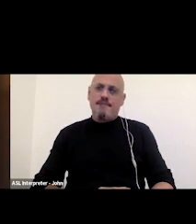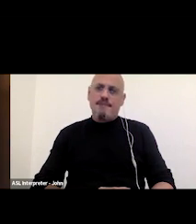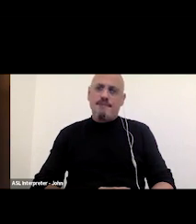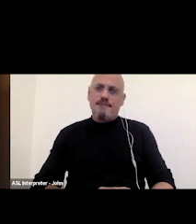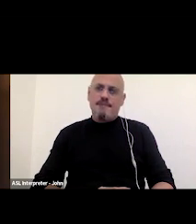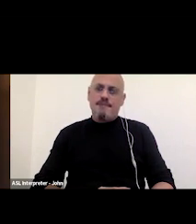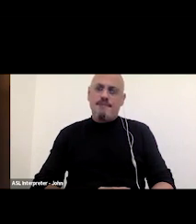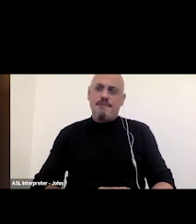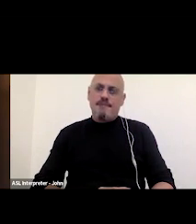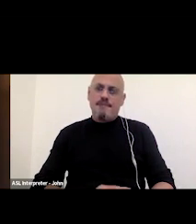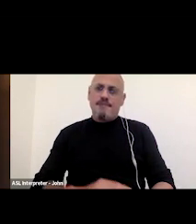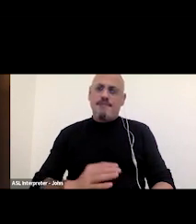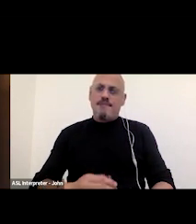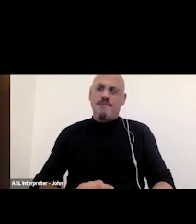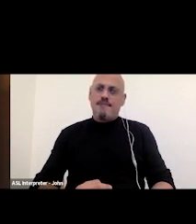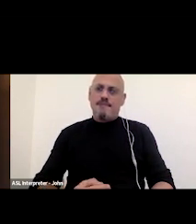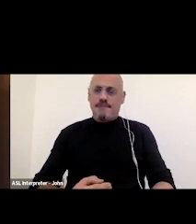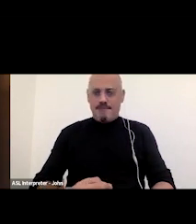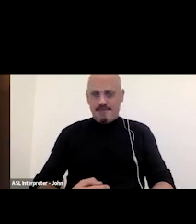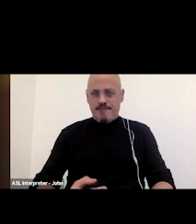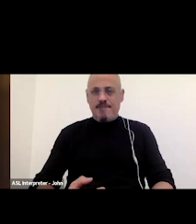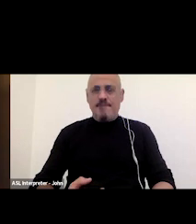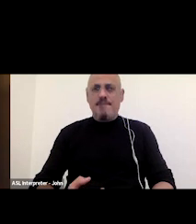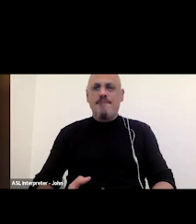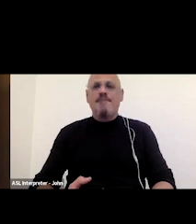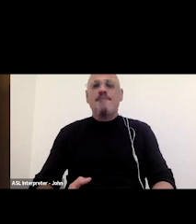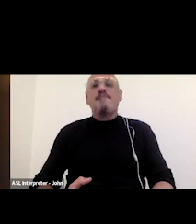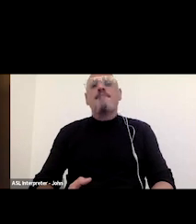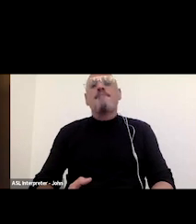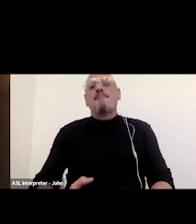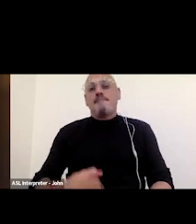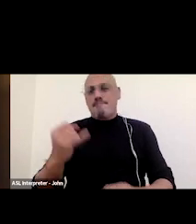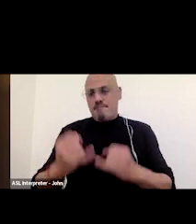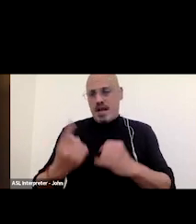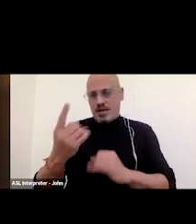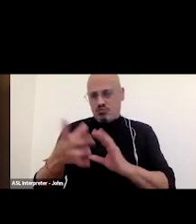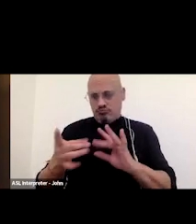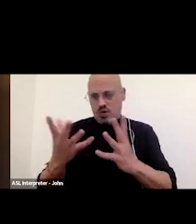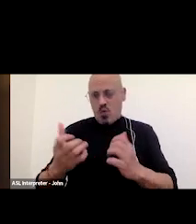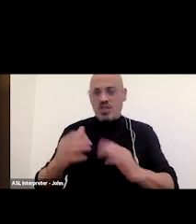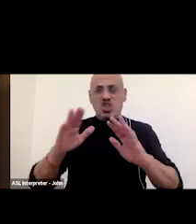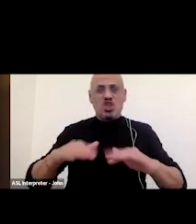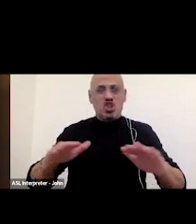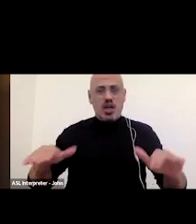Oh, I'm not good with these buttons. Okay, and the last one I wanted to mention is childhood disability benefit